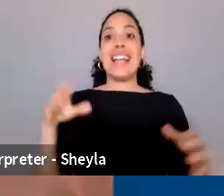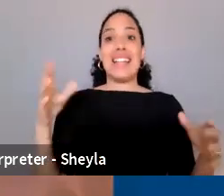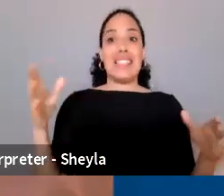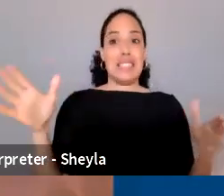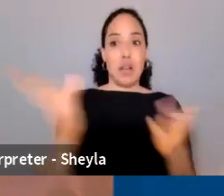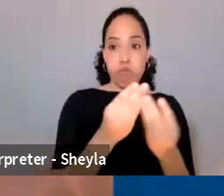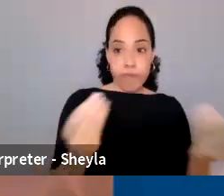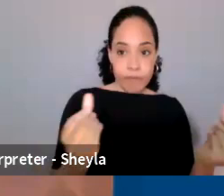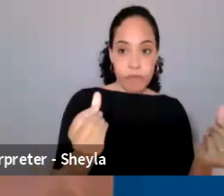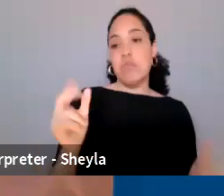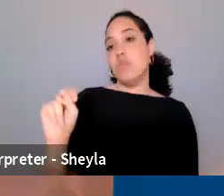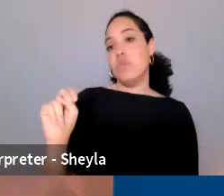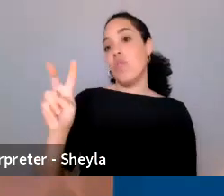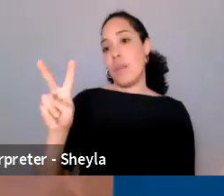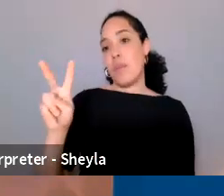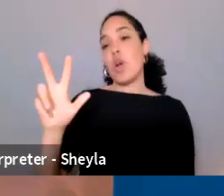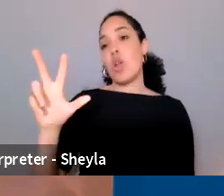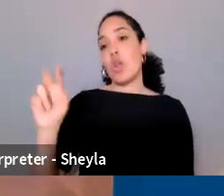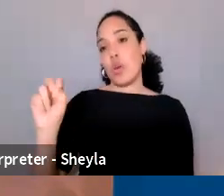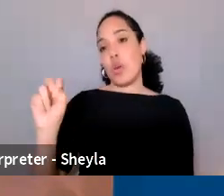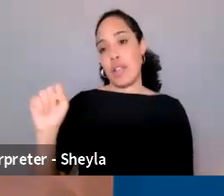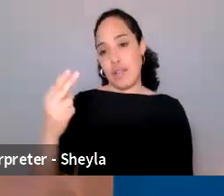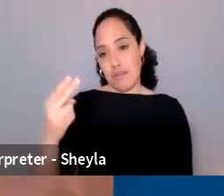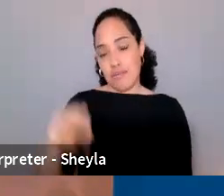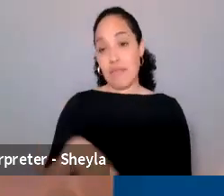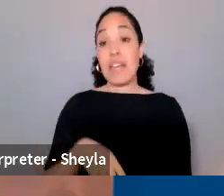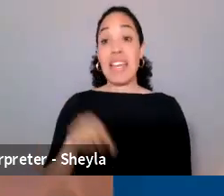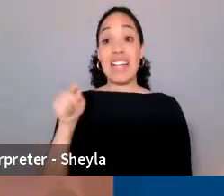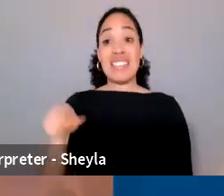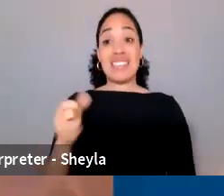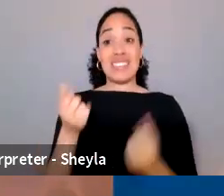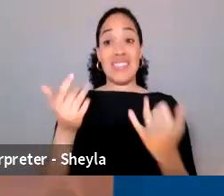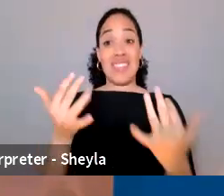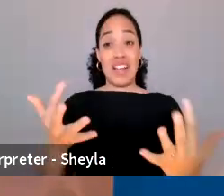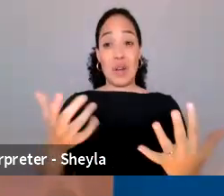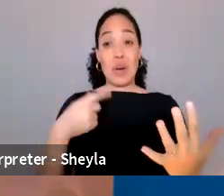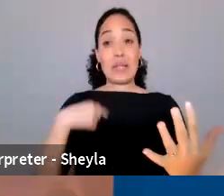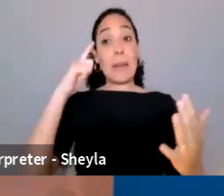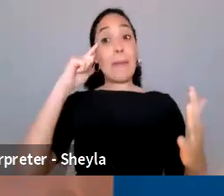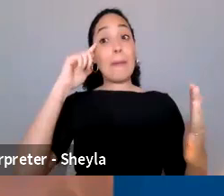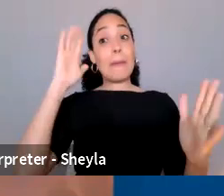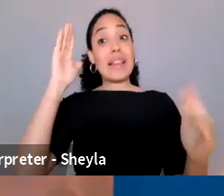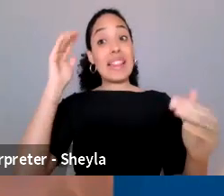and this fire also um believed to be human caused but the details are still under investigation